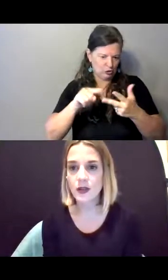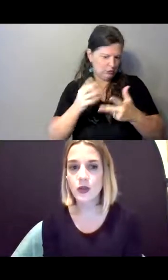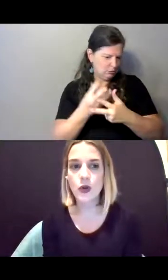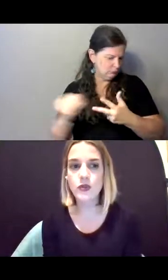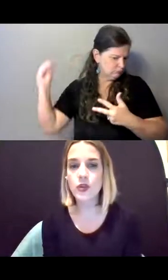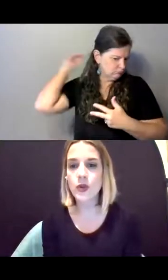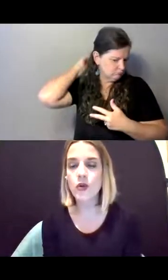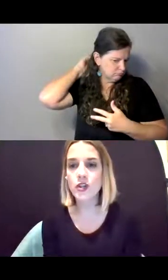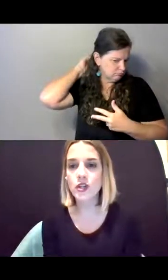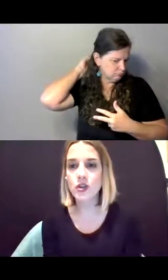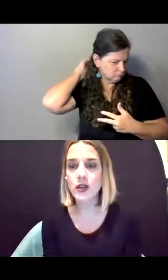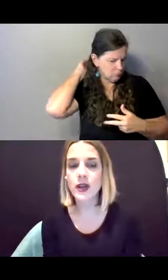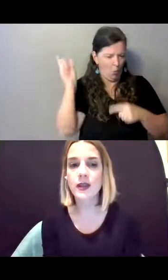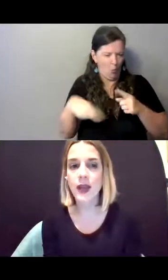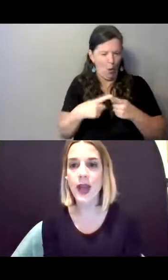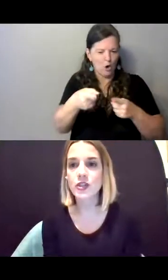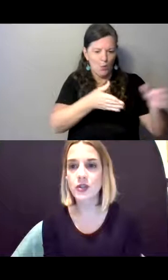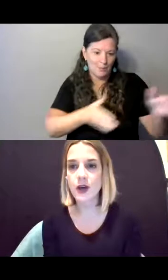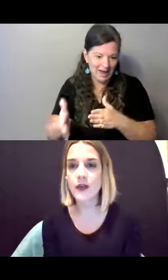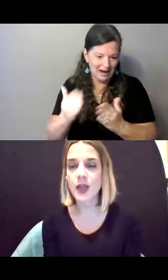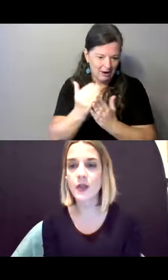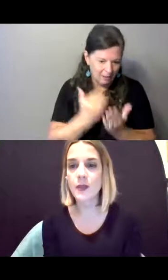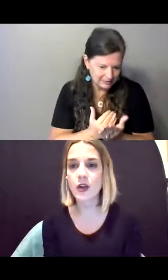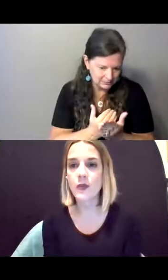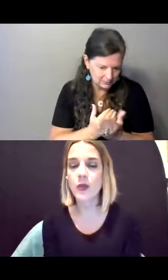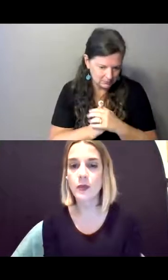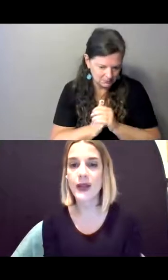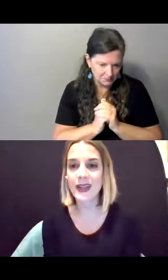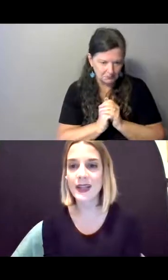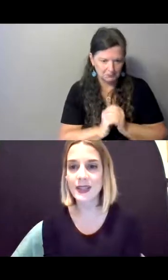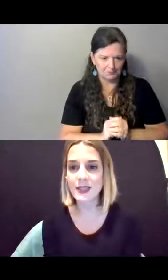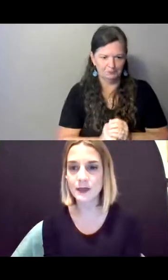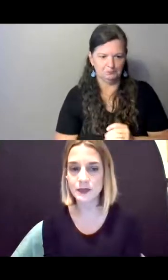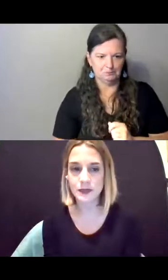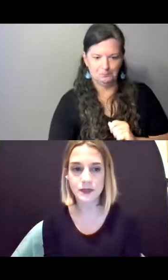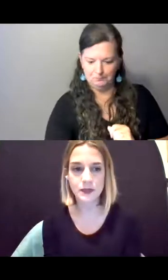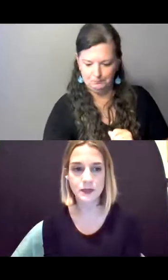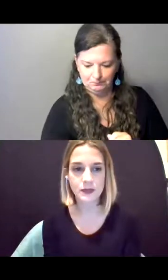So, those are the three questions you need to ask yourself and keep in the back of your mind when you're planning a lesson.